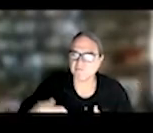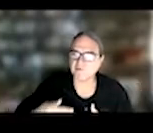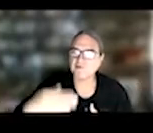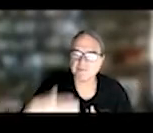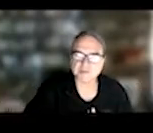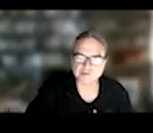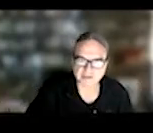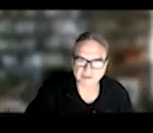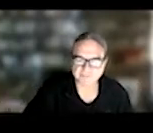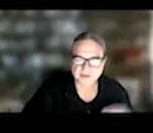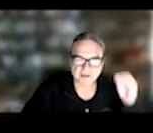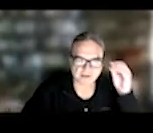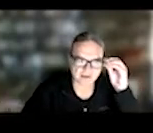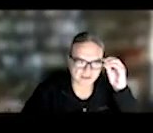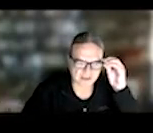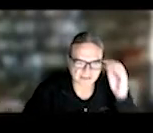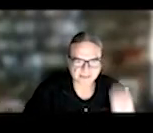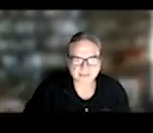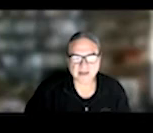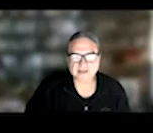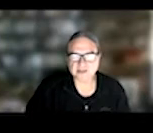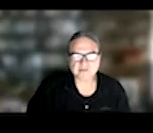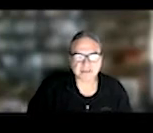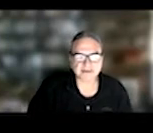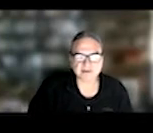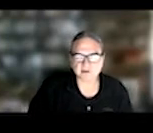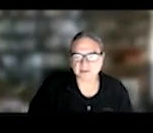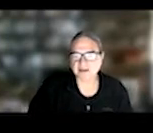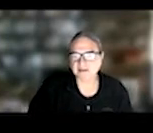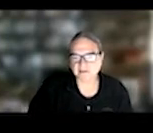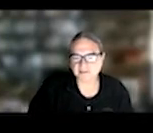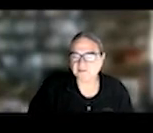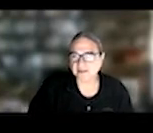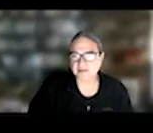further upstream and recognize that it's not just related to Early Childhood it's related